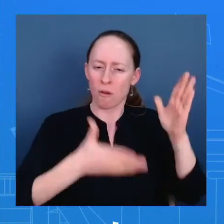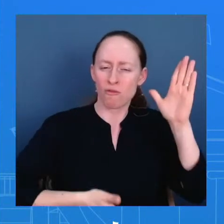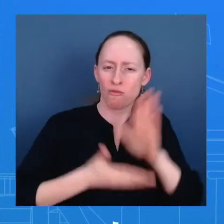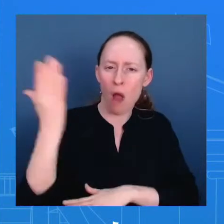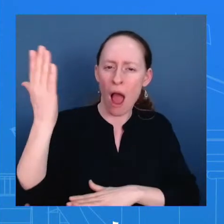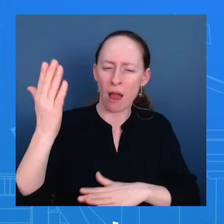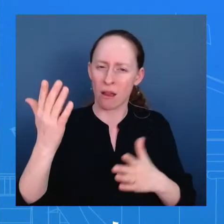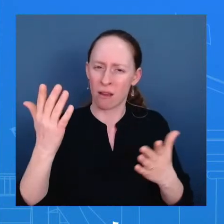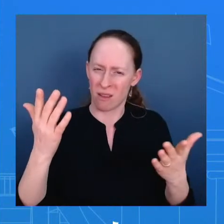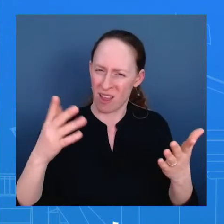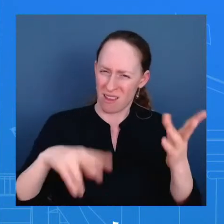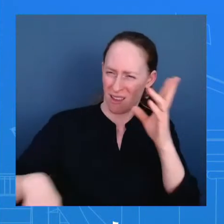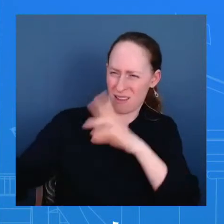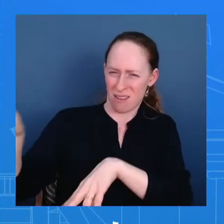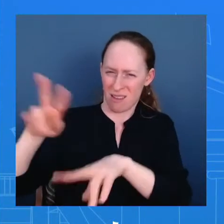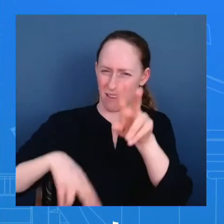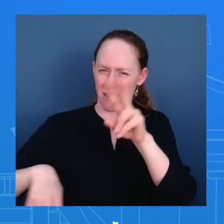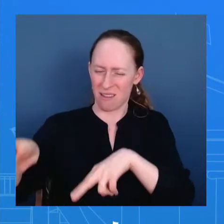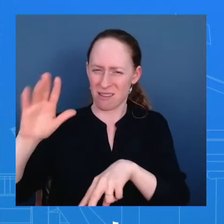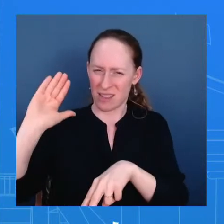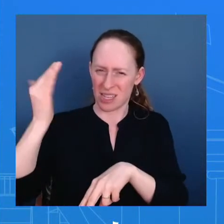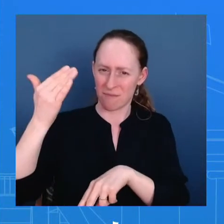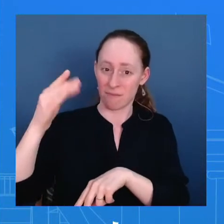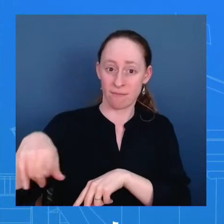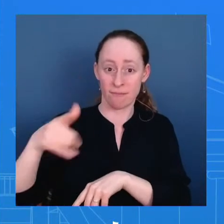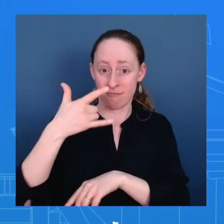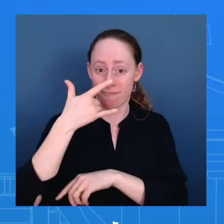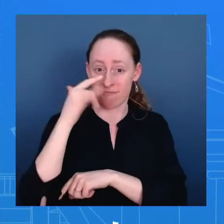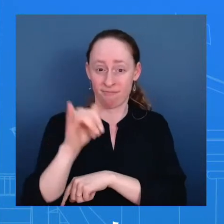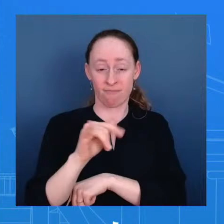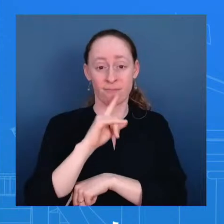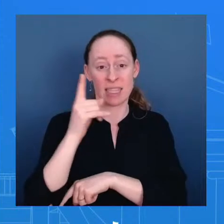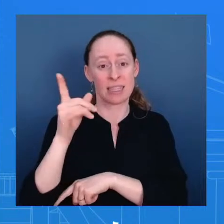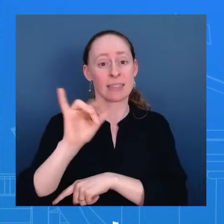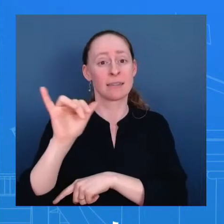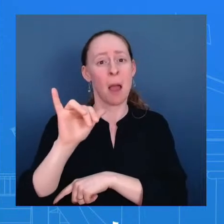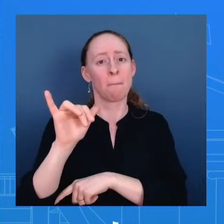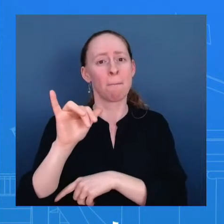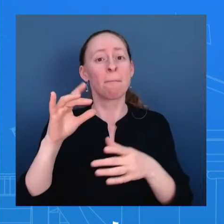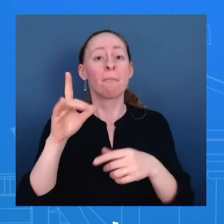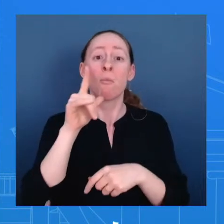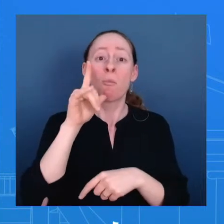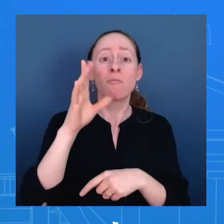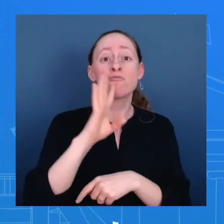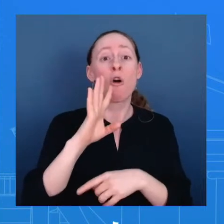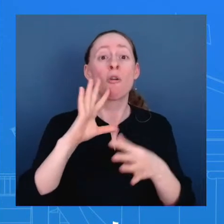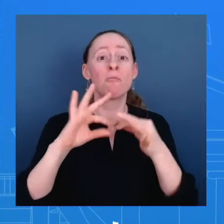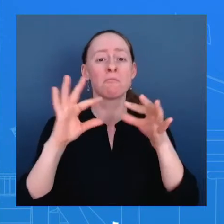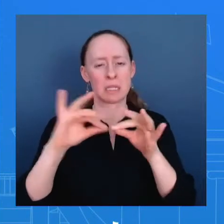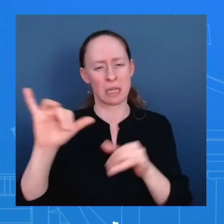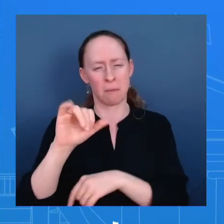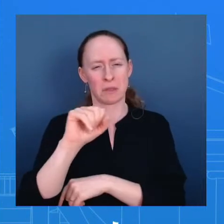has been encouraging -- Ms. Jean-Pierre: Yeah. The Press: -- for the same things this week. Even though this is the first time that Gallant is saying it publicly,